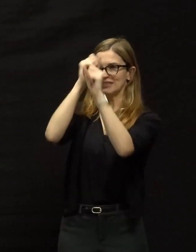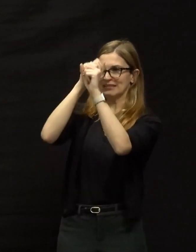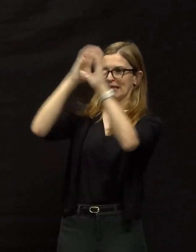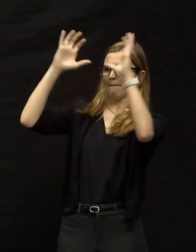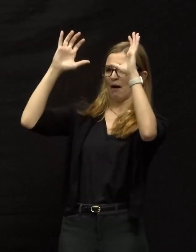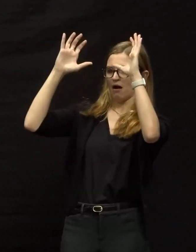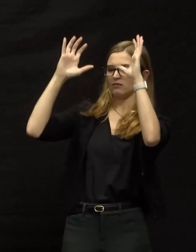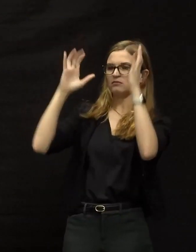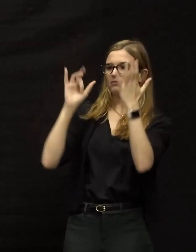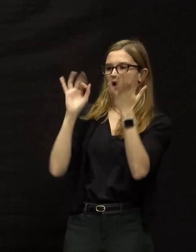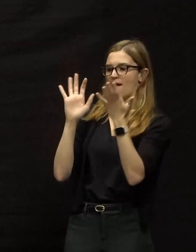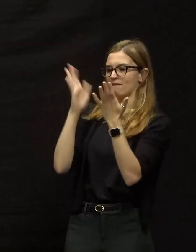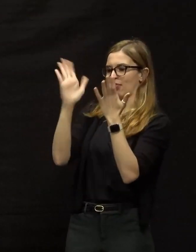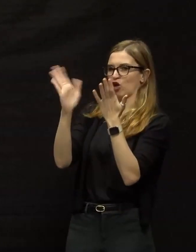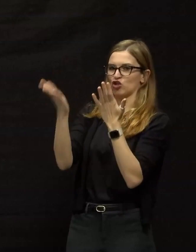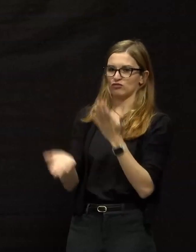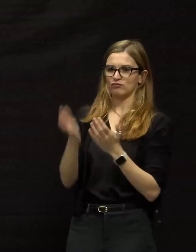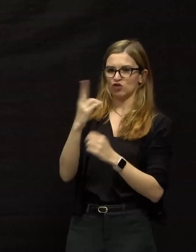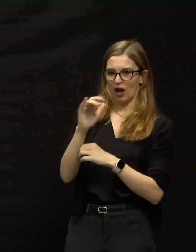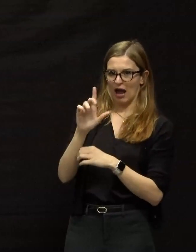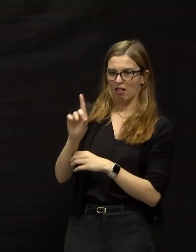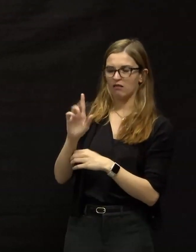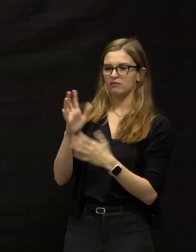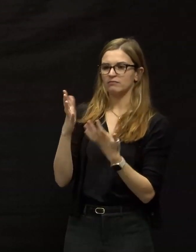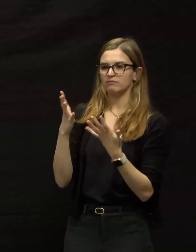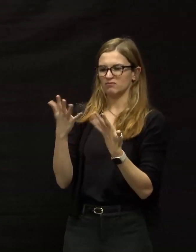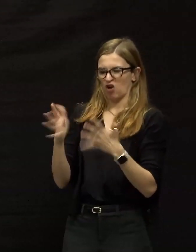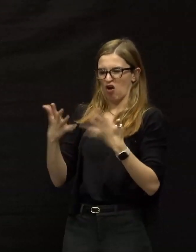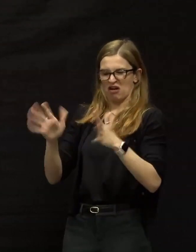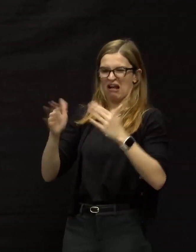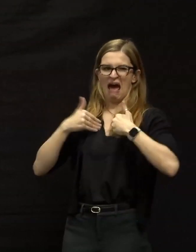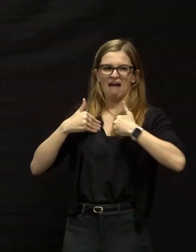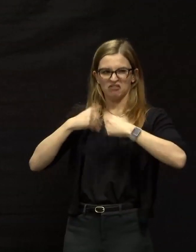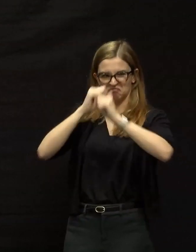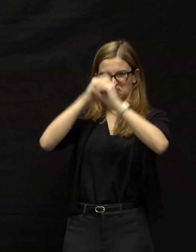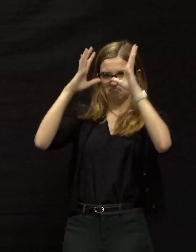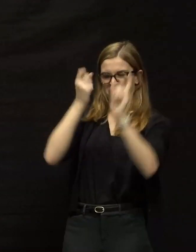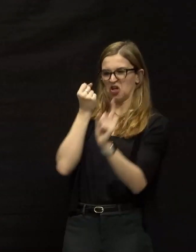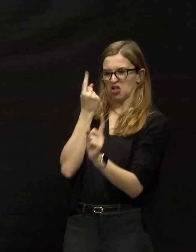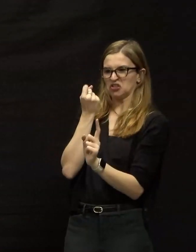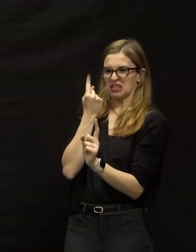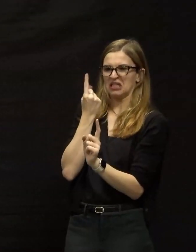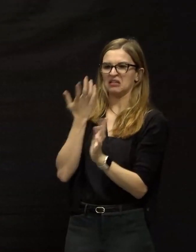So this is already part of their schema, something that they already know about their child. They already have